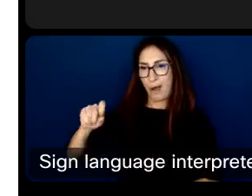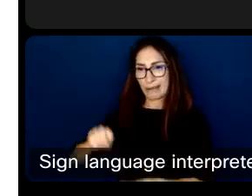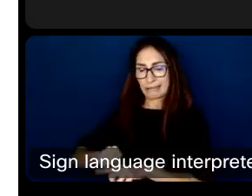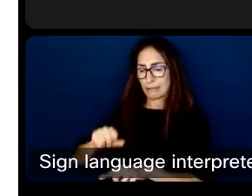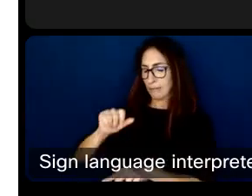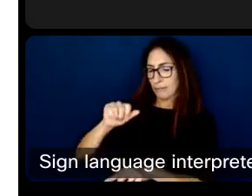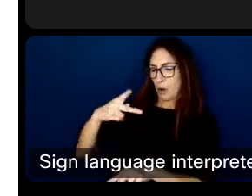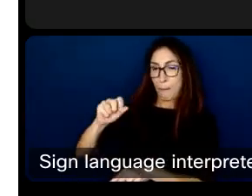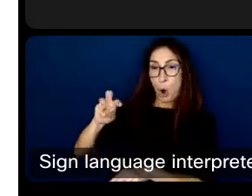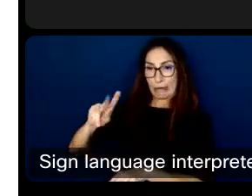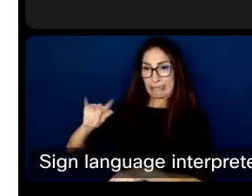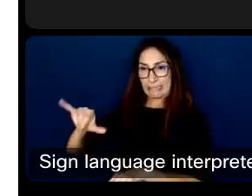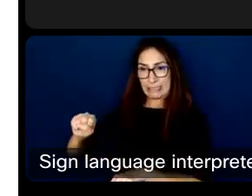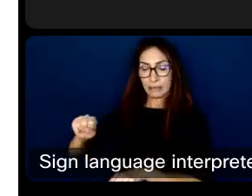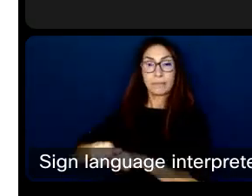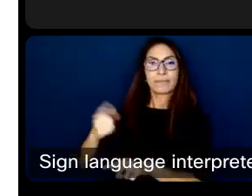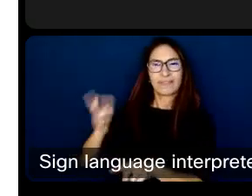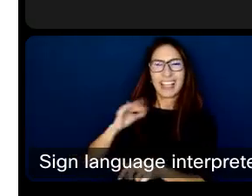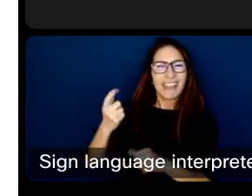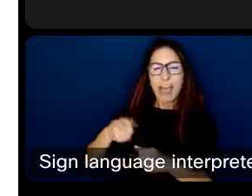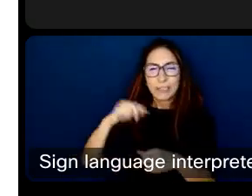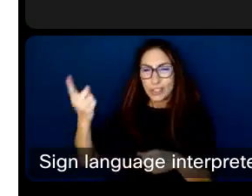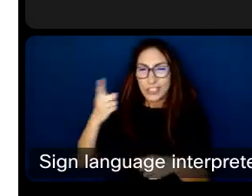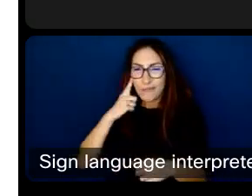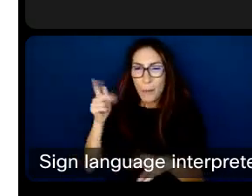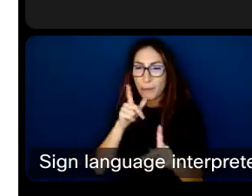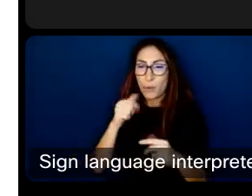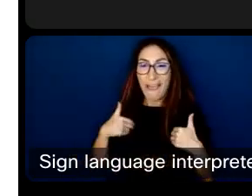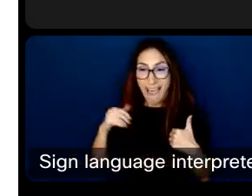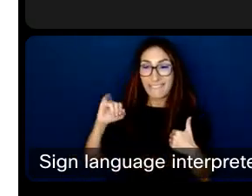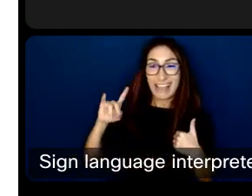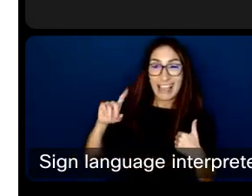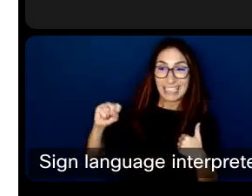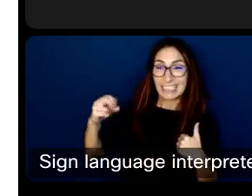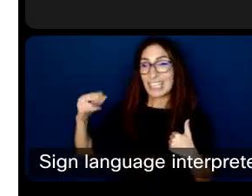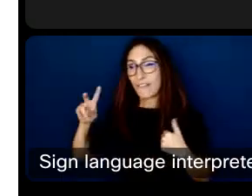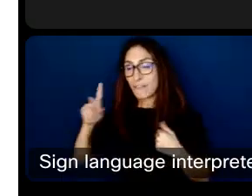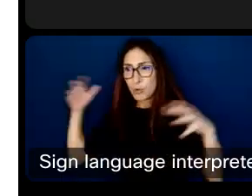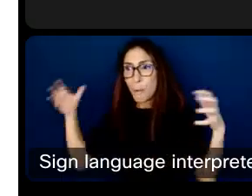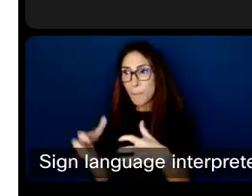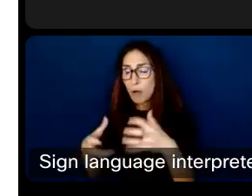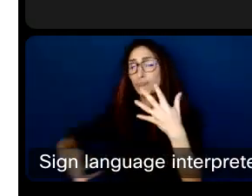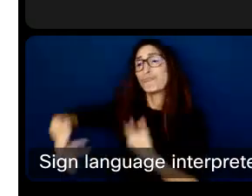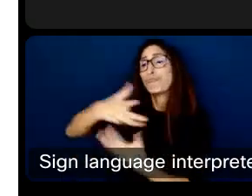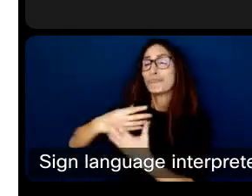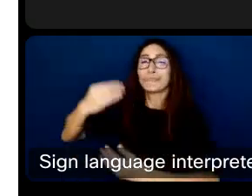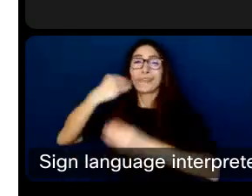on Friday evenings and socialized and have food and beverages together. So, thinking about ways to bring some of